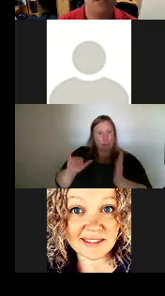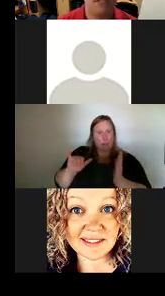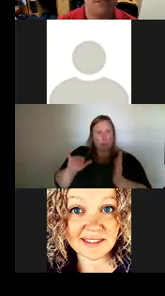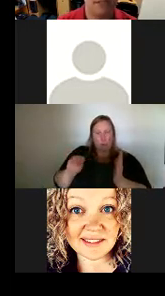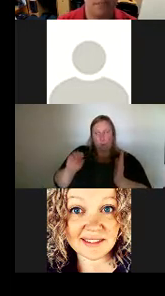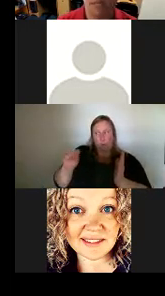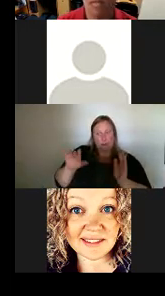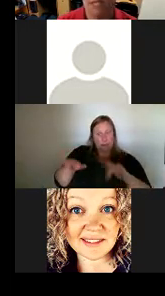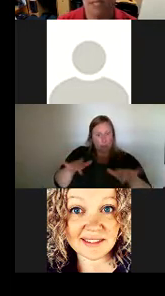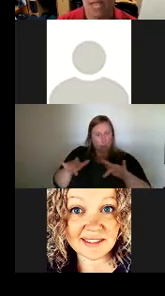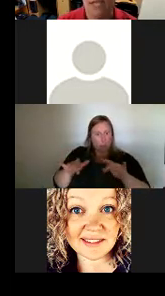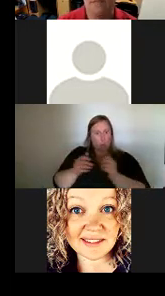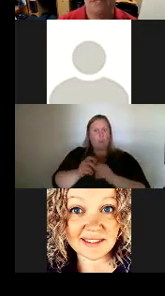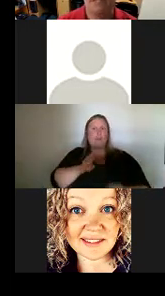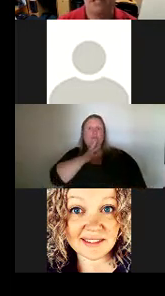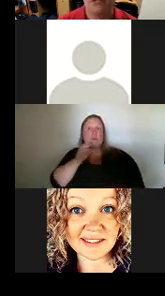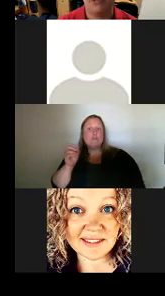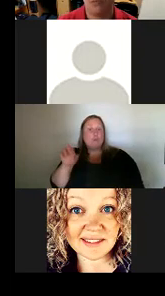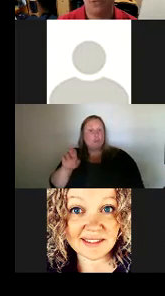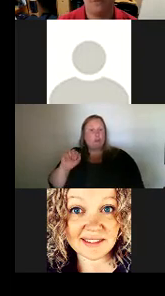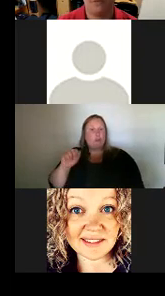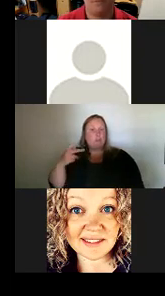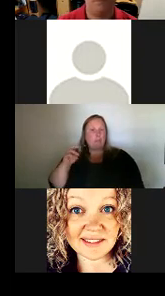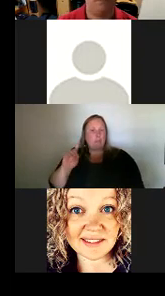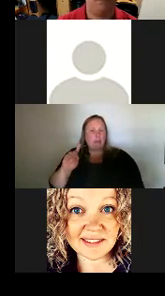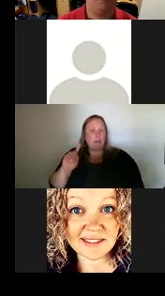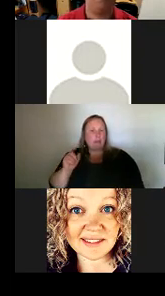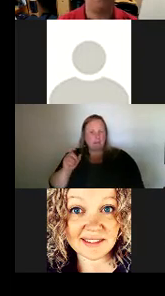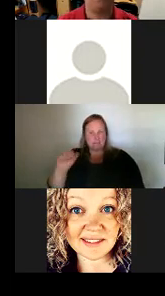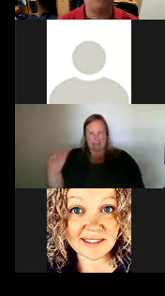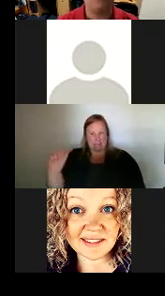IT'S A LINK TO APPENDIX A.